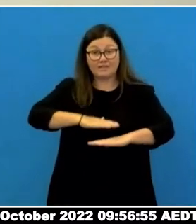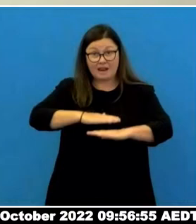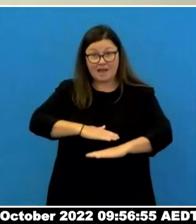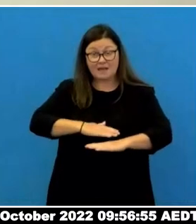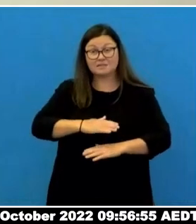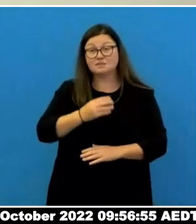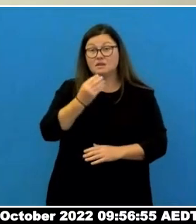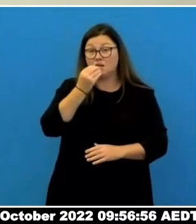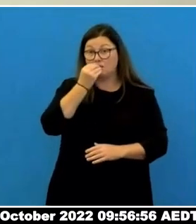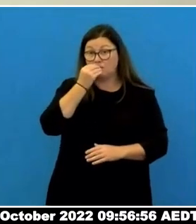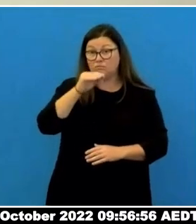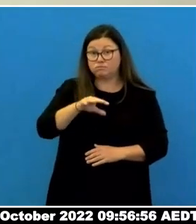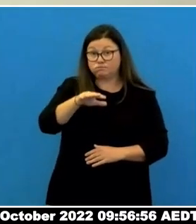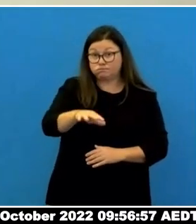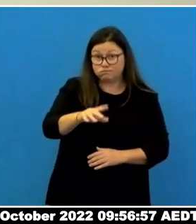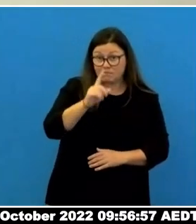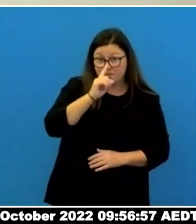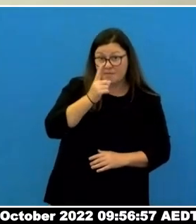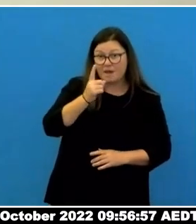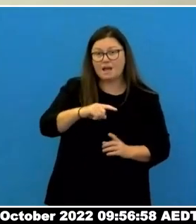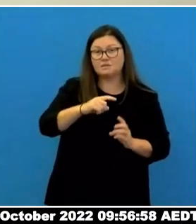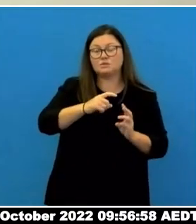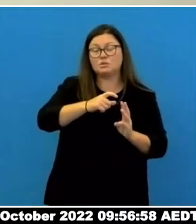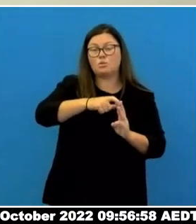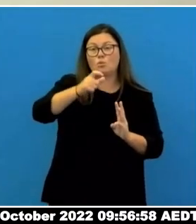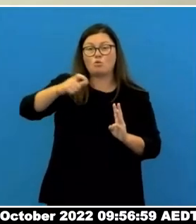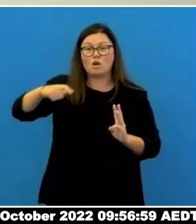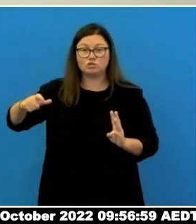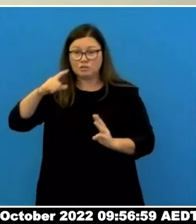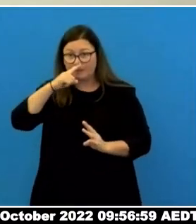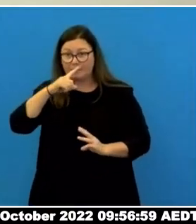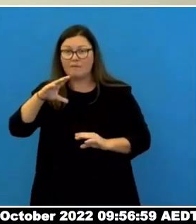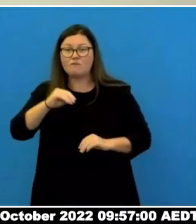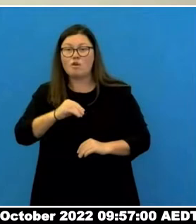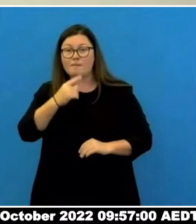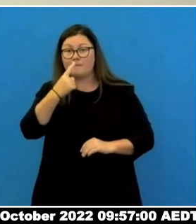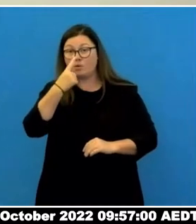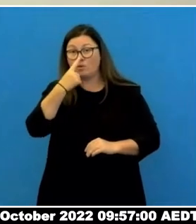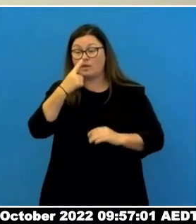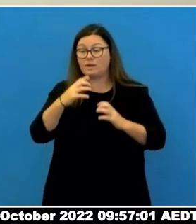and Wurundjeri Woi Wurrung peoples of the Eastern Kulin Nation. I pay my respects to their elders past and present,